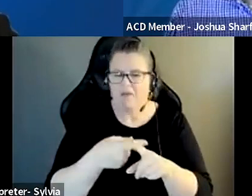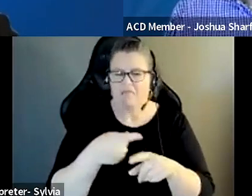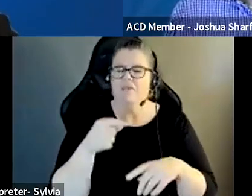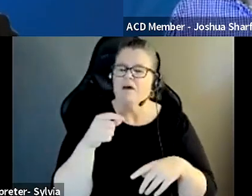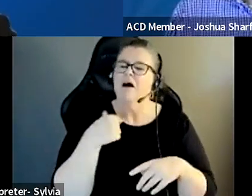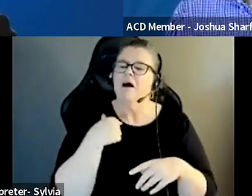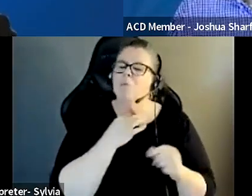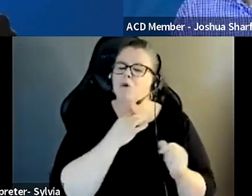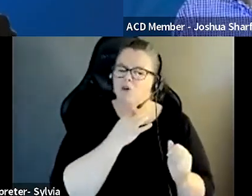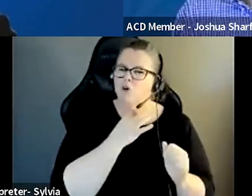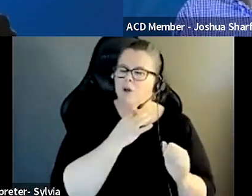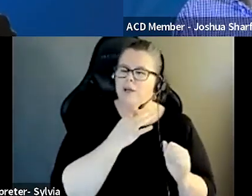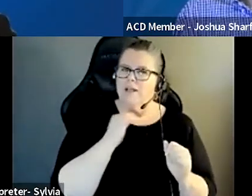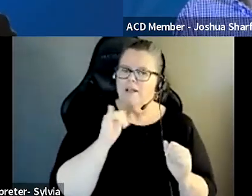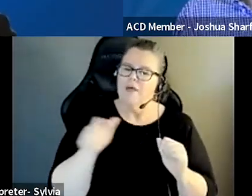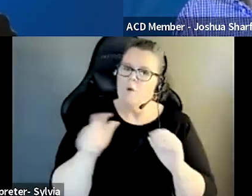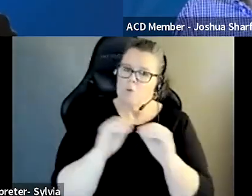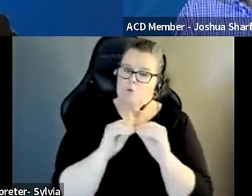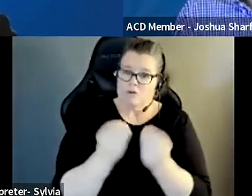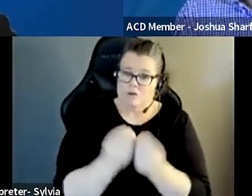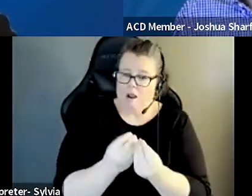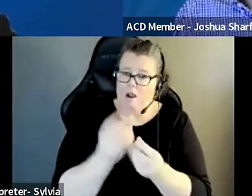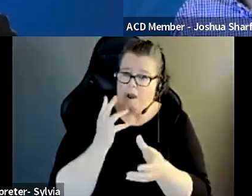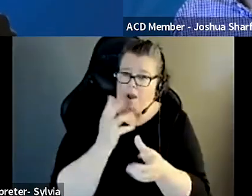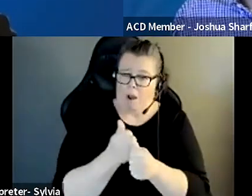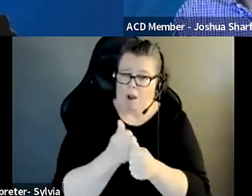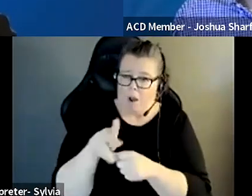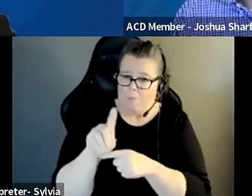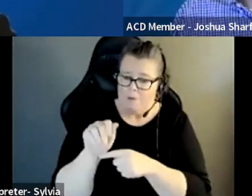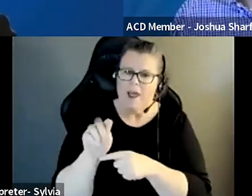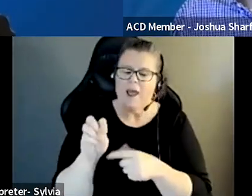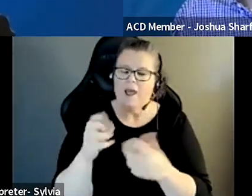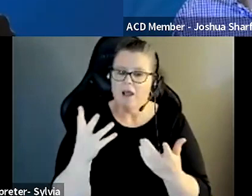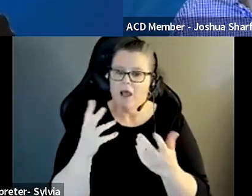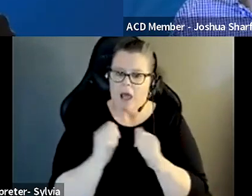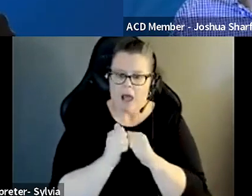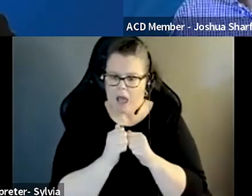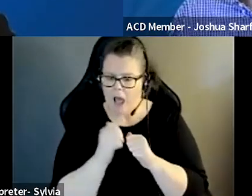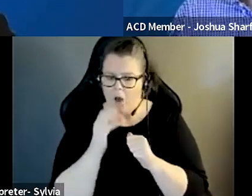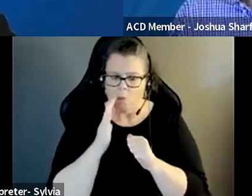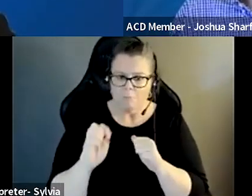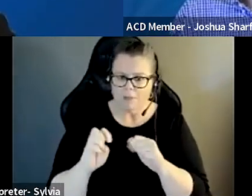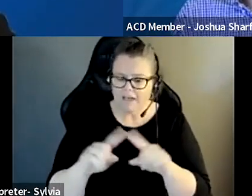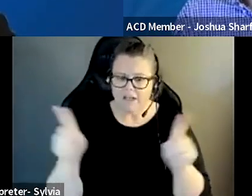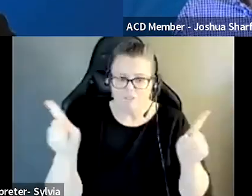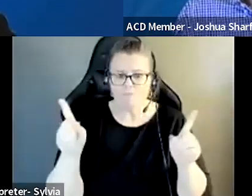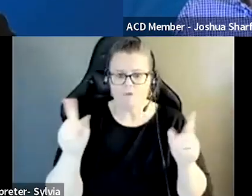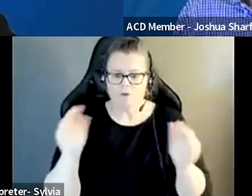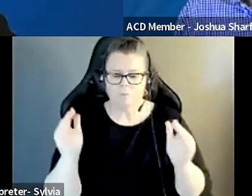that might be different in terms of previous assessments that have been done and the action steps